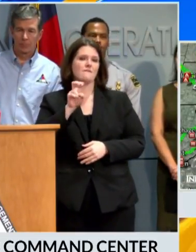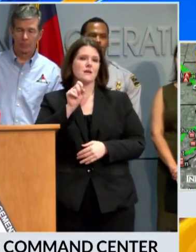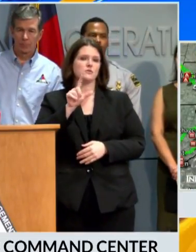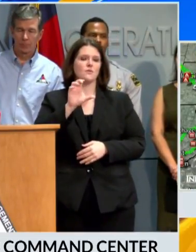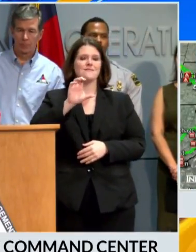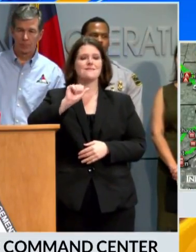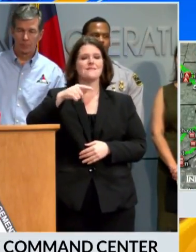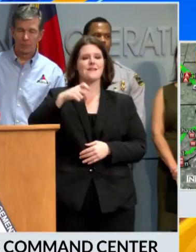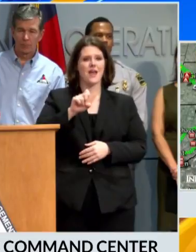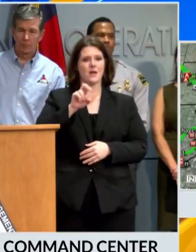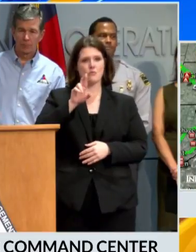RESPONDERS